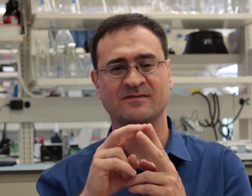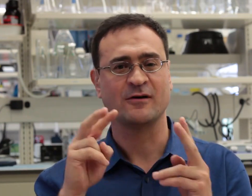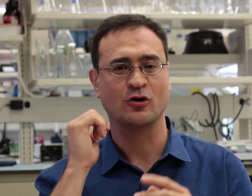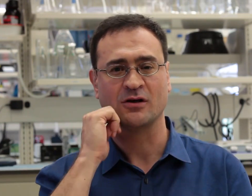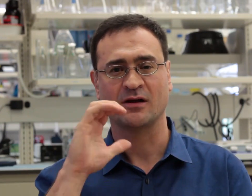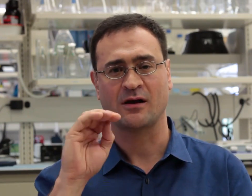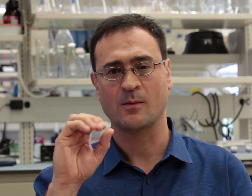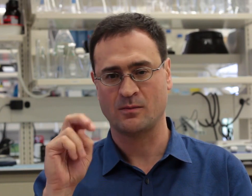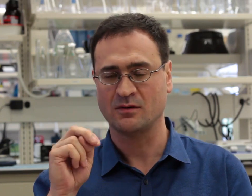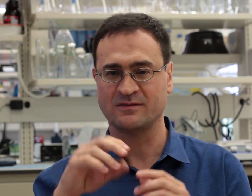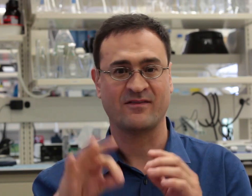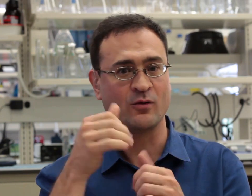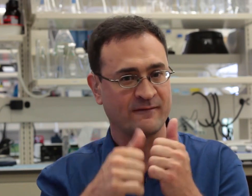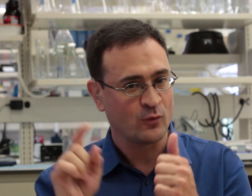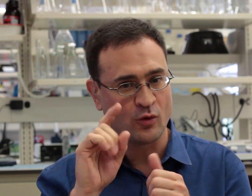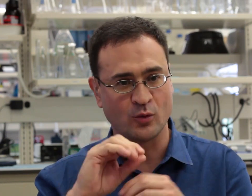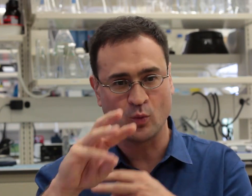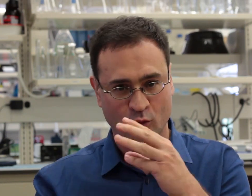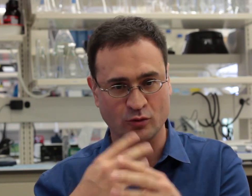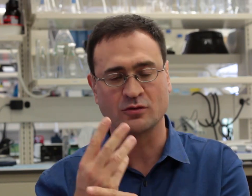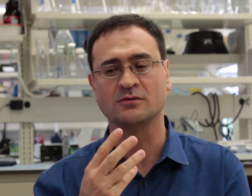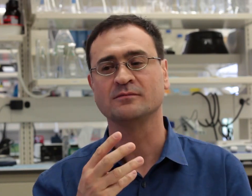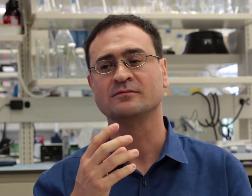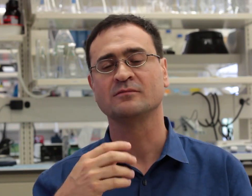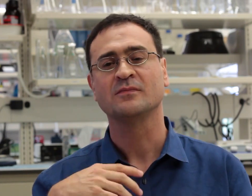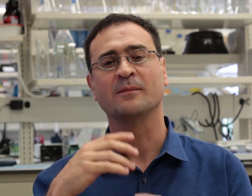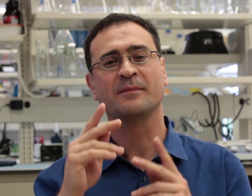There's one gene in particular that's very common. It’s found everywhere in the world.